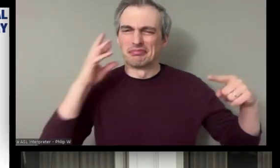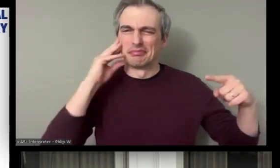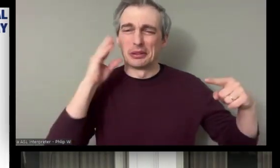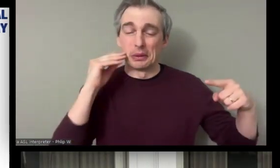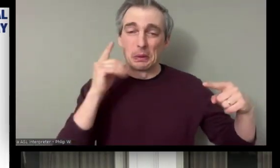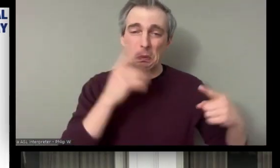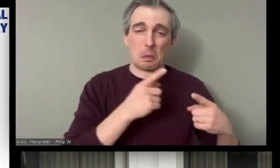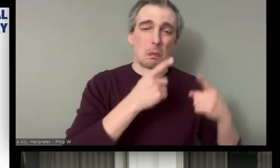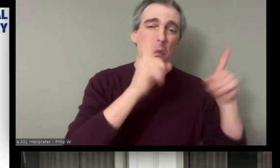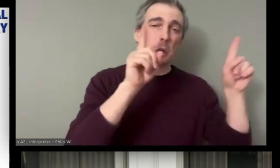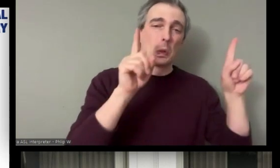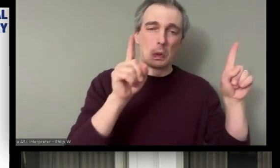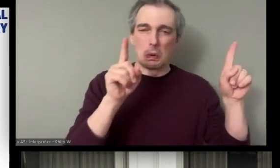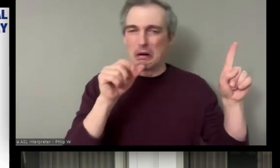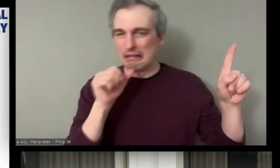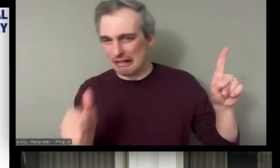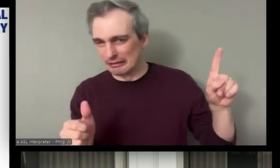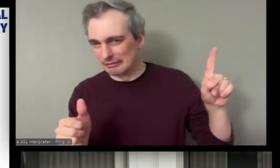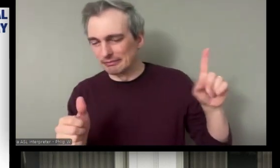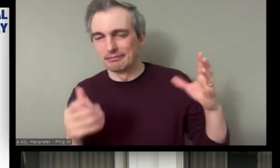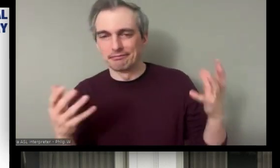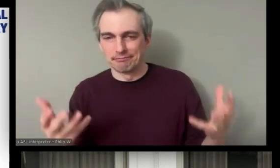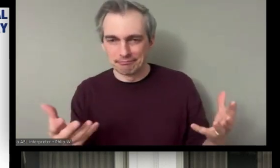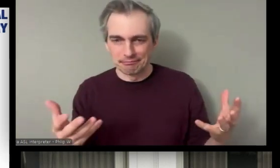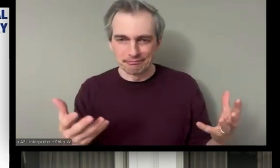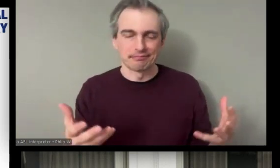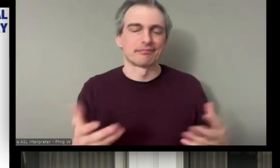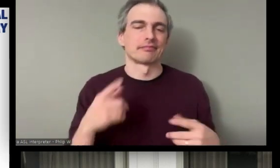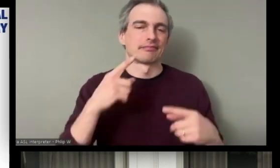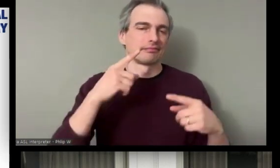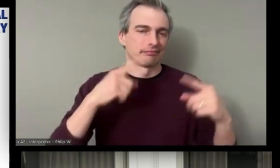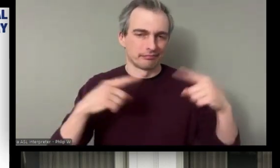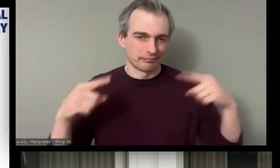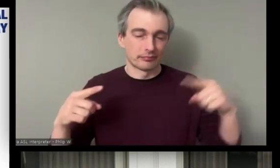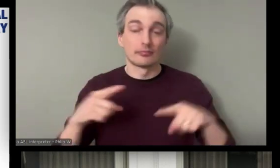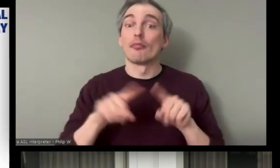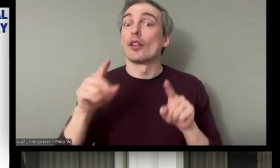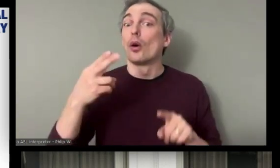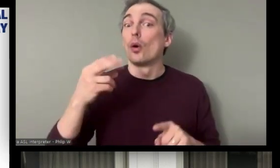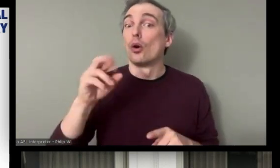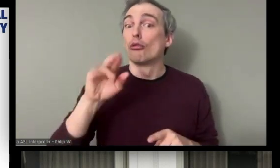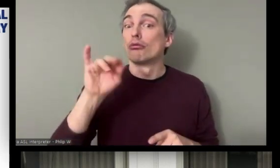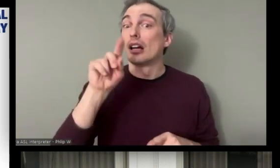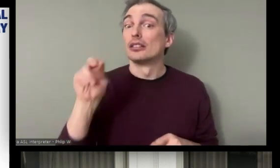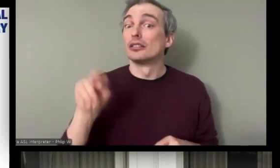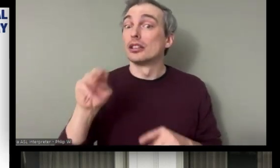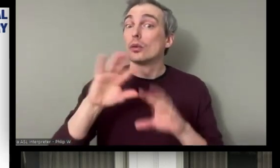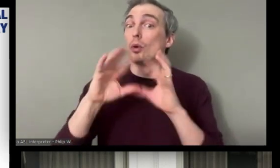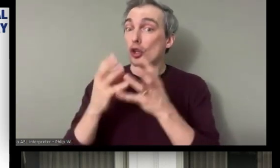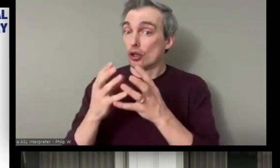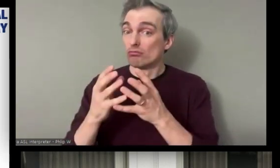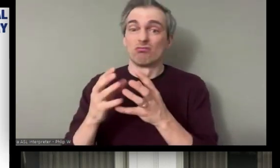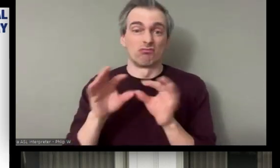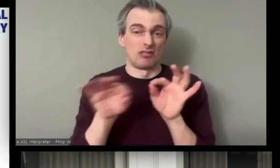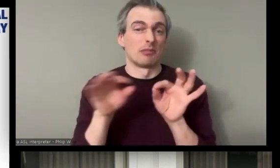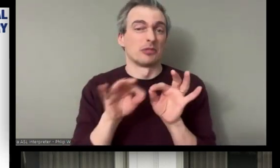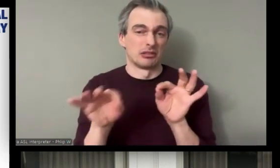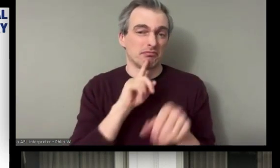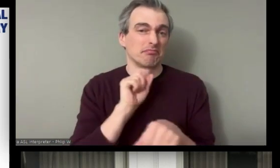in every experience. But the captions do work in Horizon Worlds. So again, it would be another thing for me, for my accessibility VR meetup...